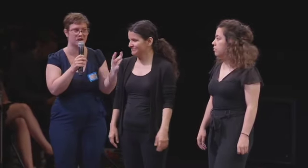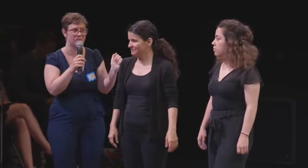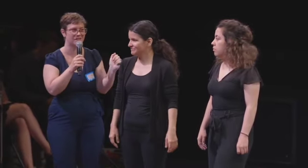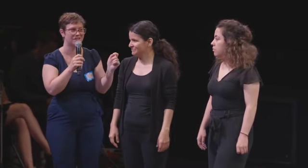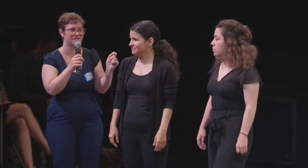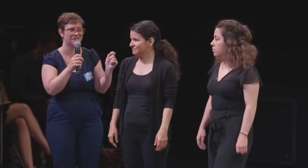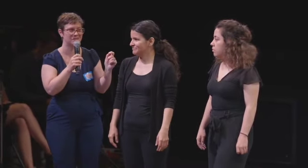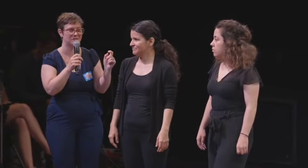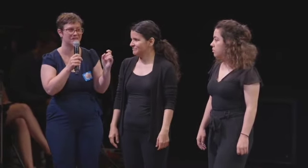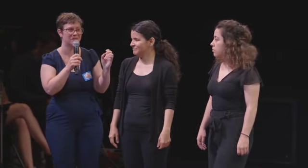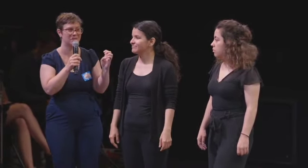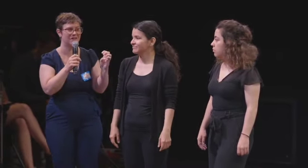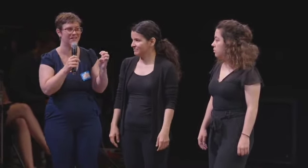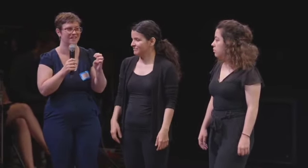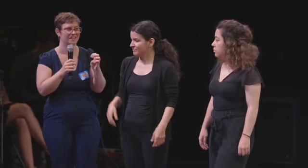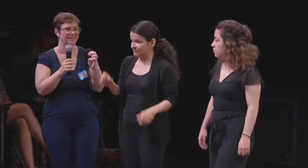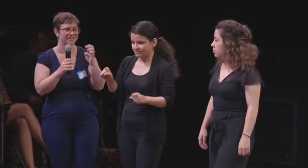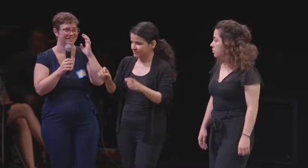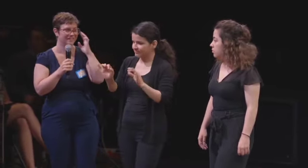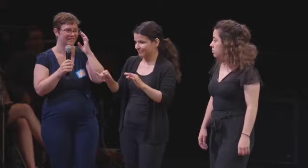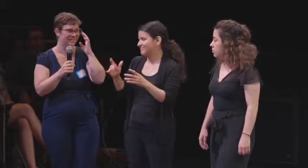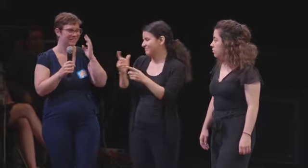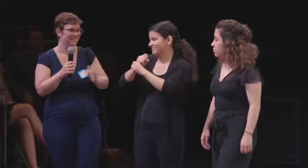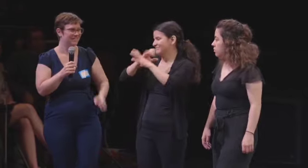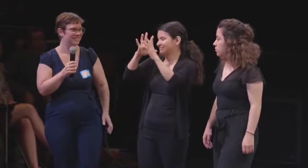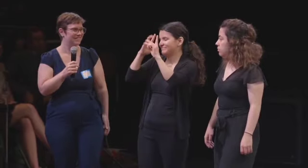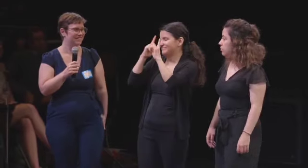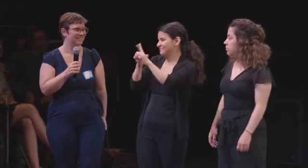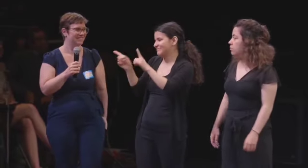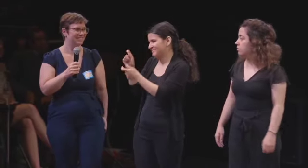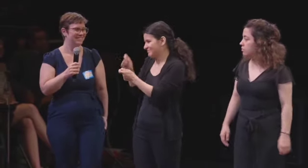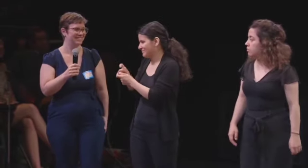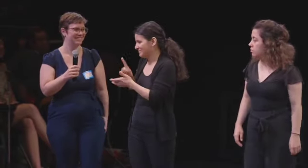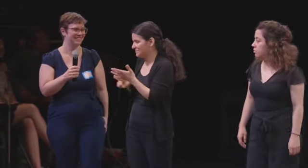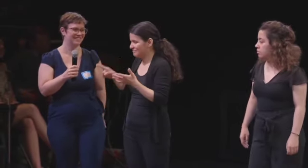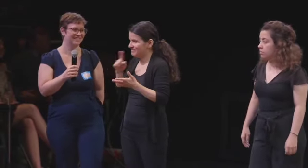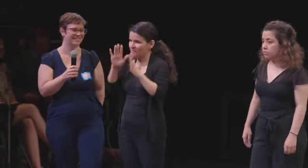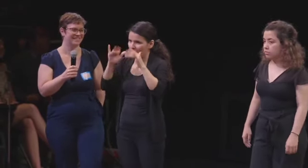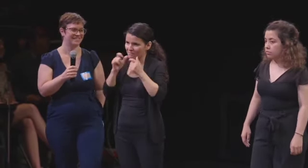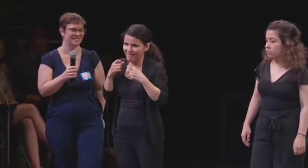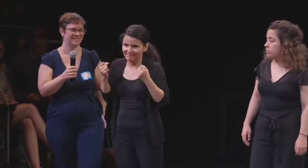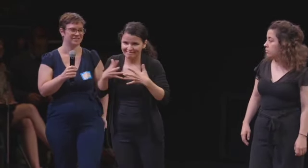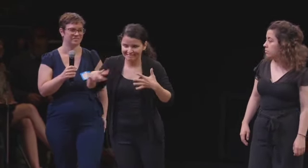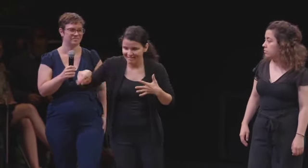Do you want to talk about that, Susan Elizabeth, a little bit? [Interpreter] Yes, I mean, in a real world